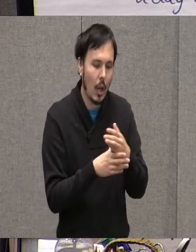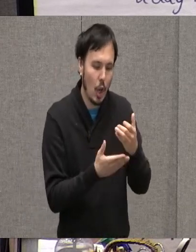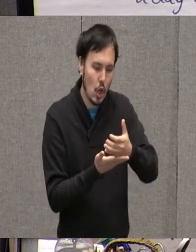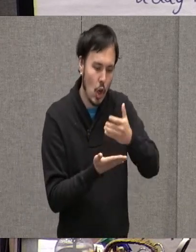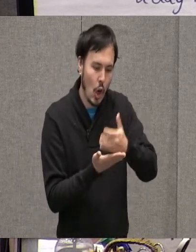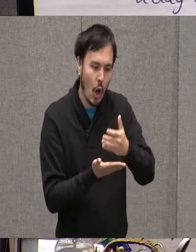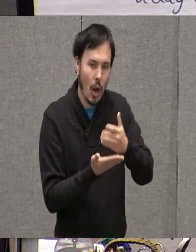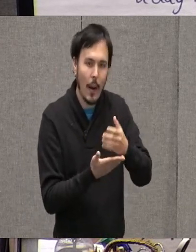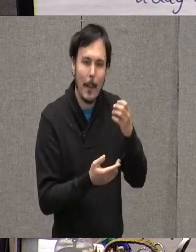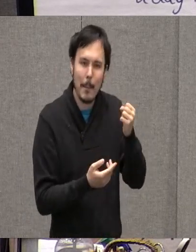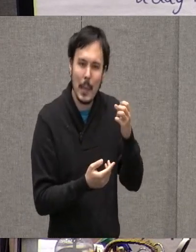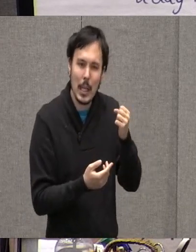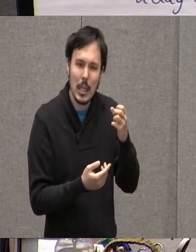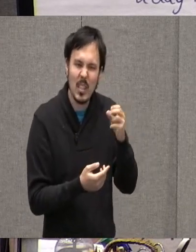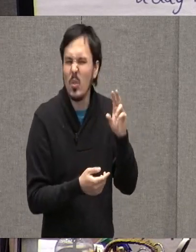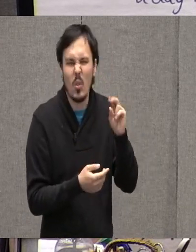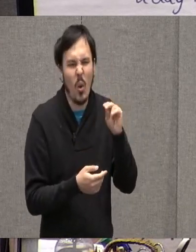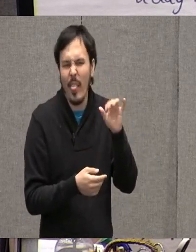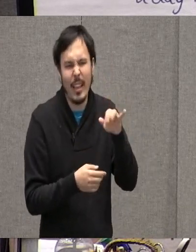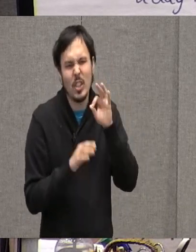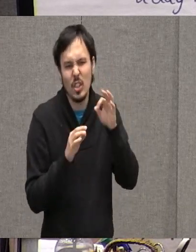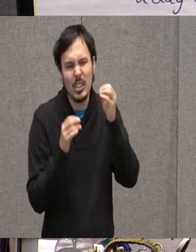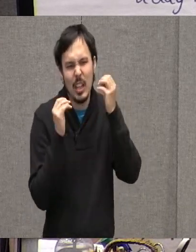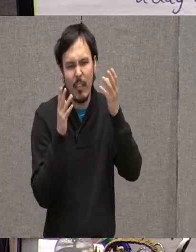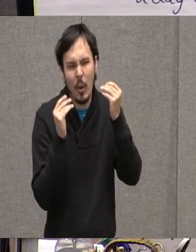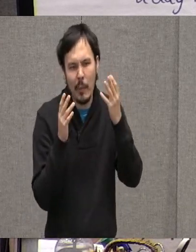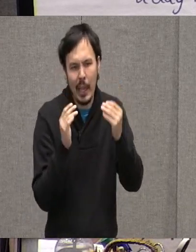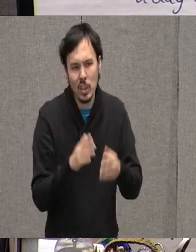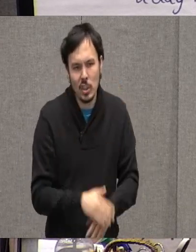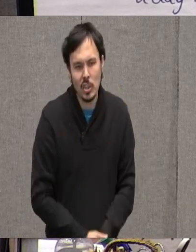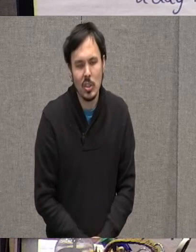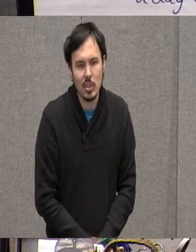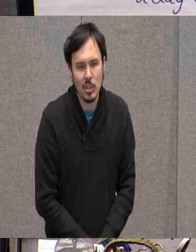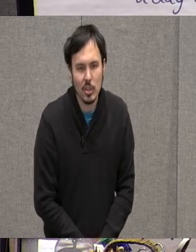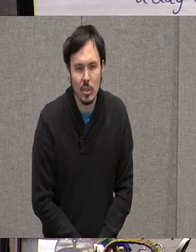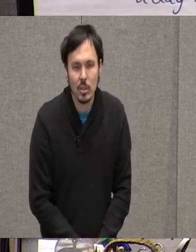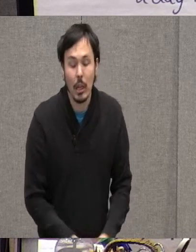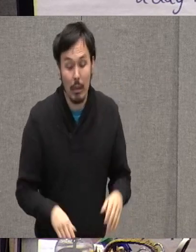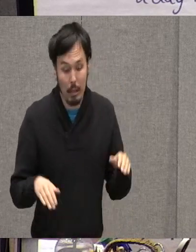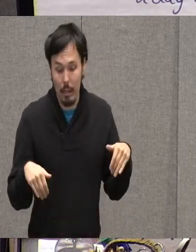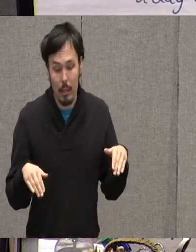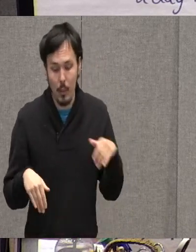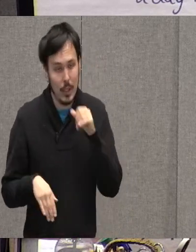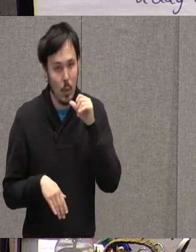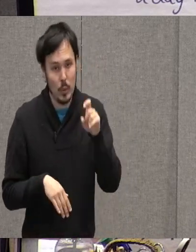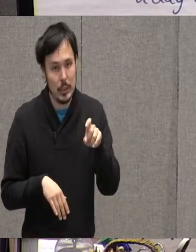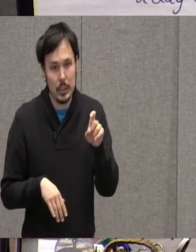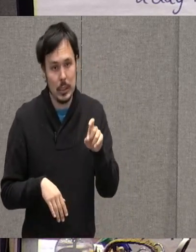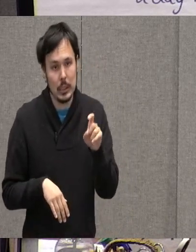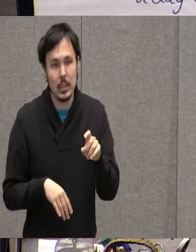No, that's just extra information that we really don't need except for they're sharing.